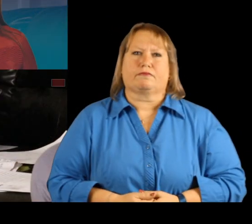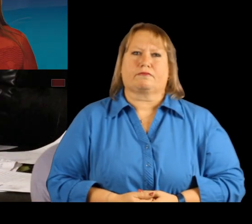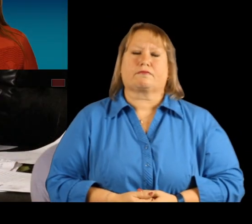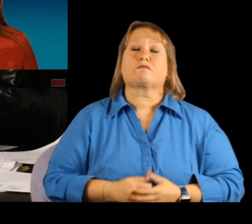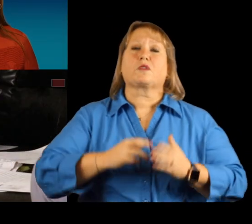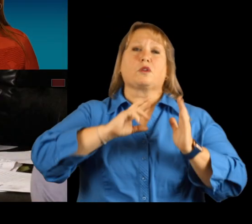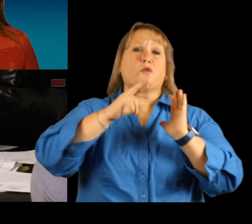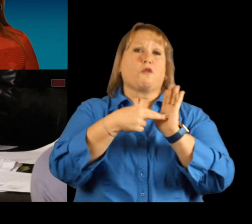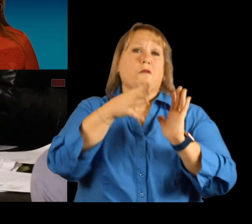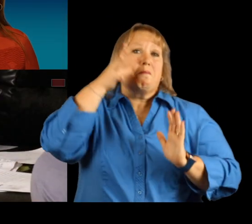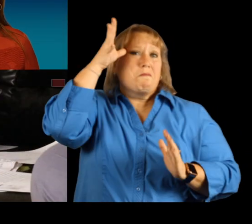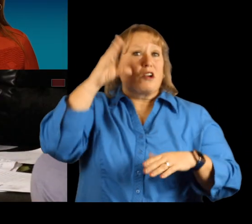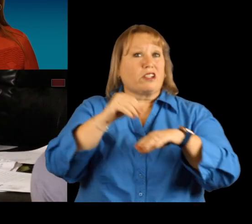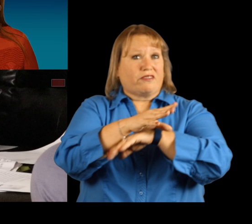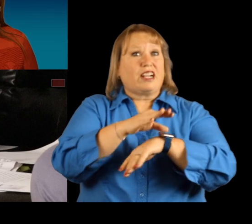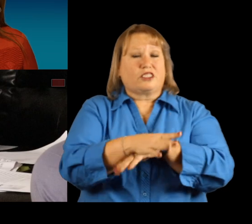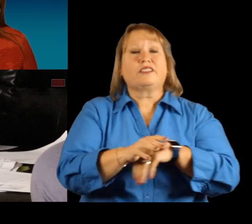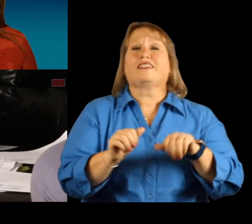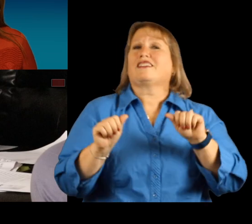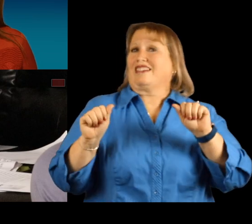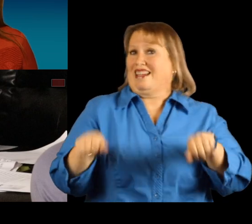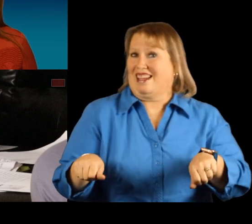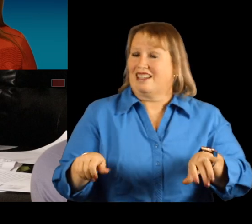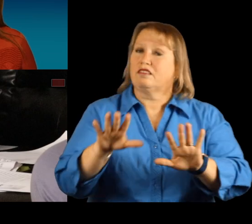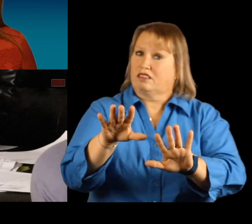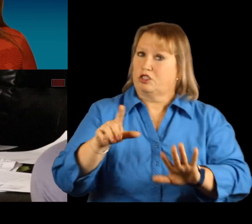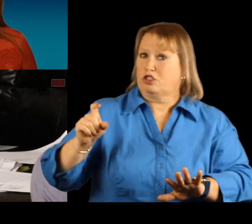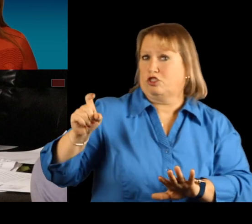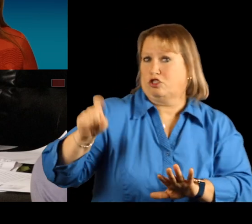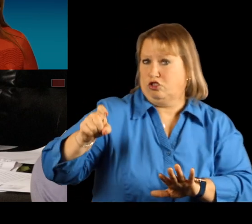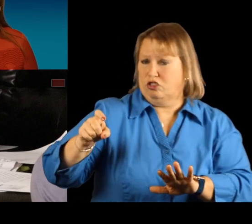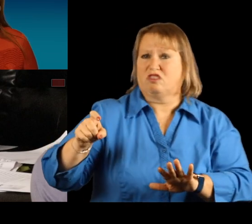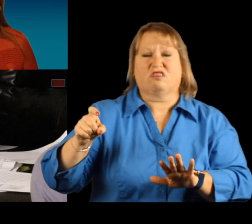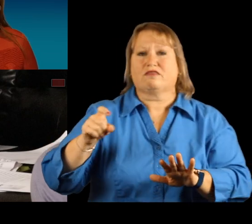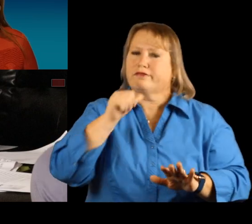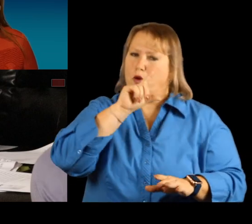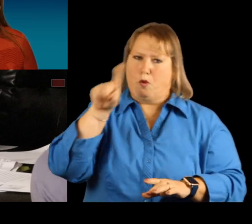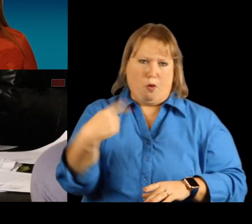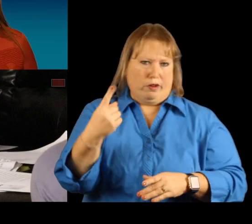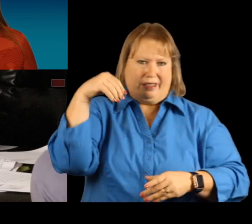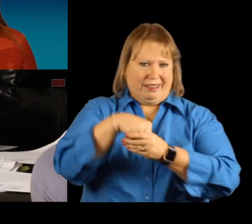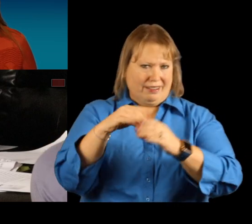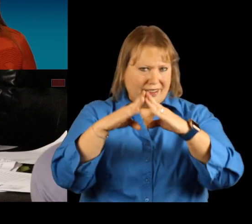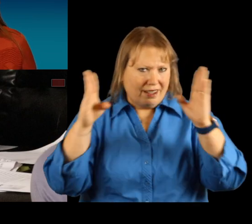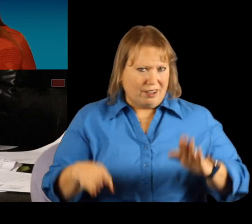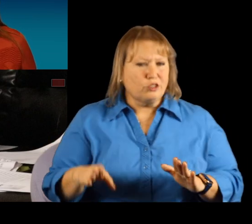The role of a Parent Advisor can and should extend past the front doors of a client's home.